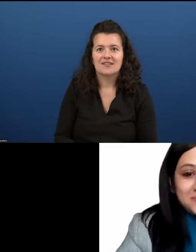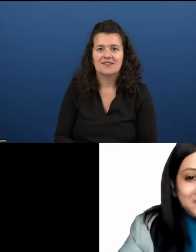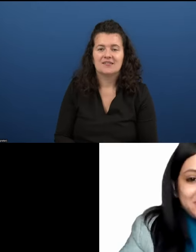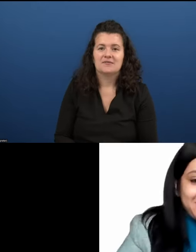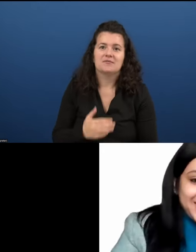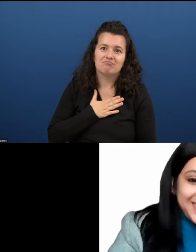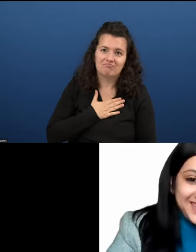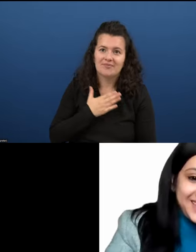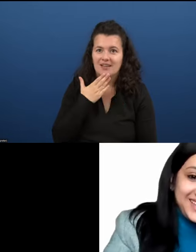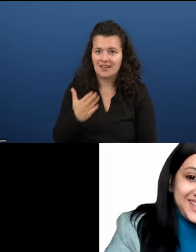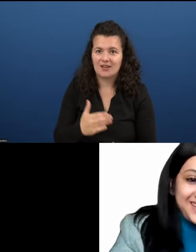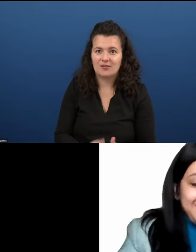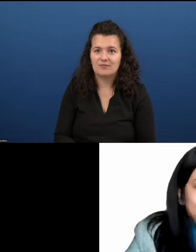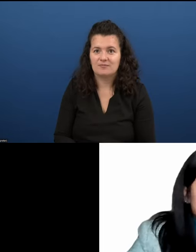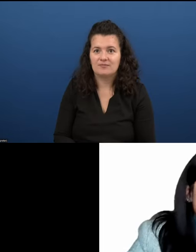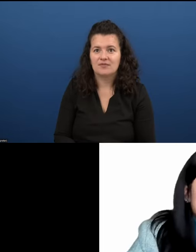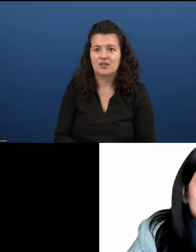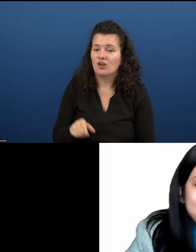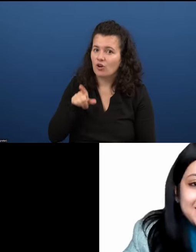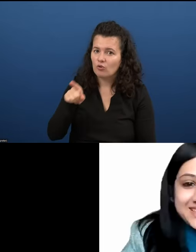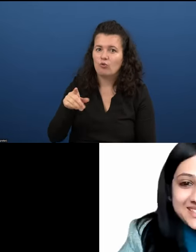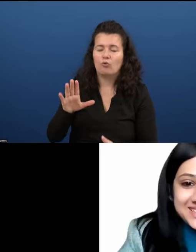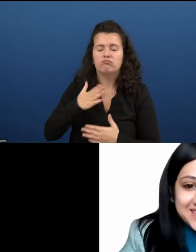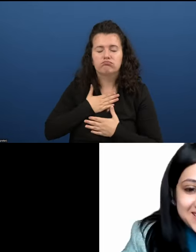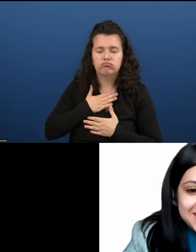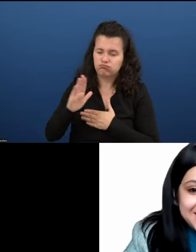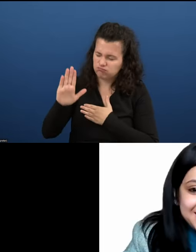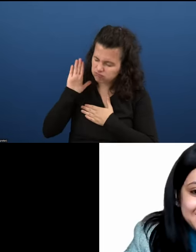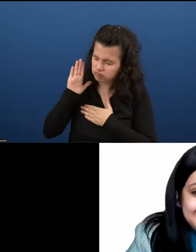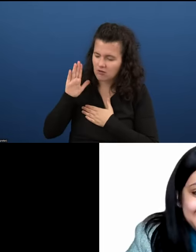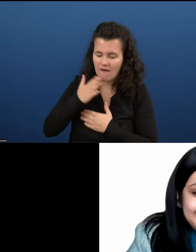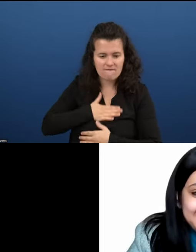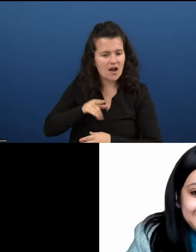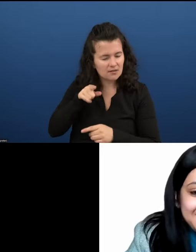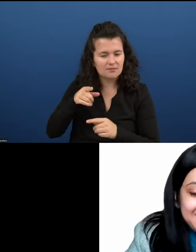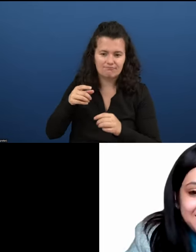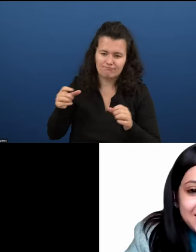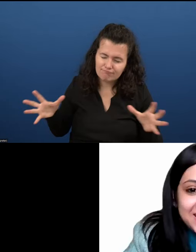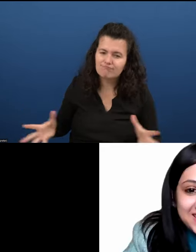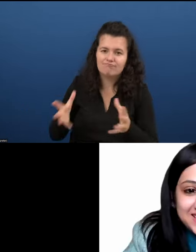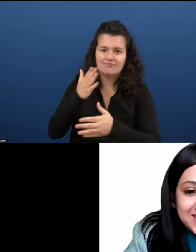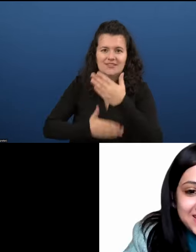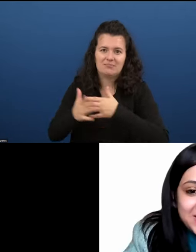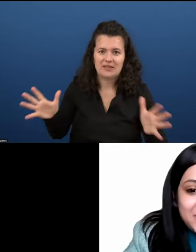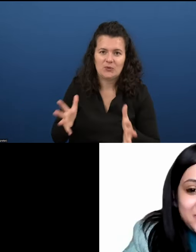shows your exceptional commitment to this work so over to you and I'm sure it's going